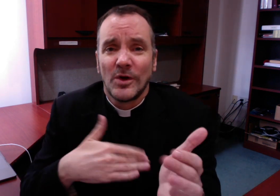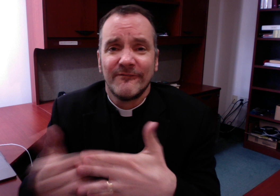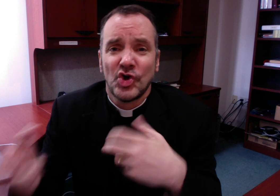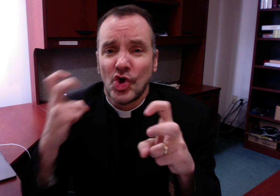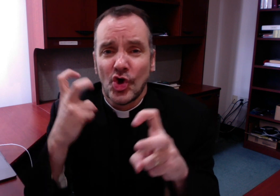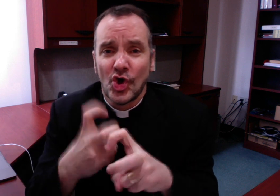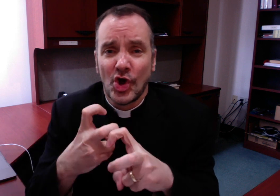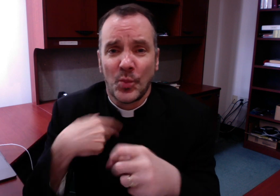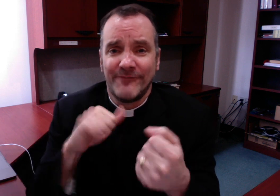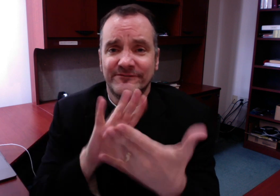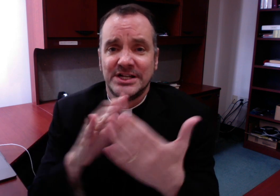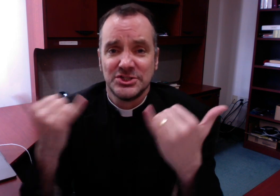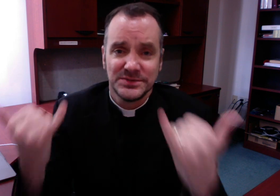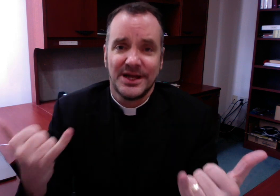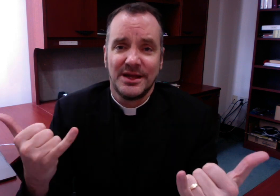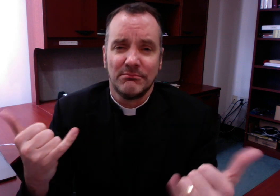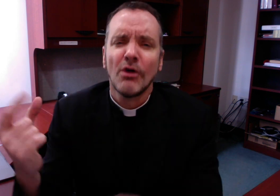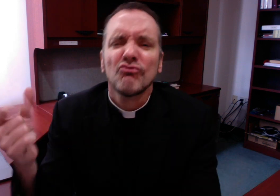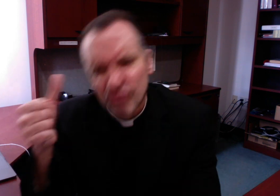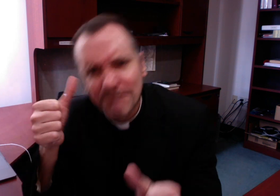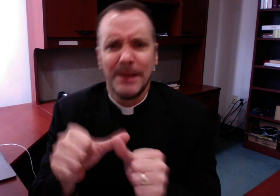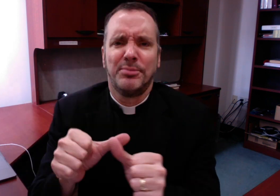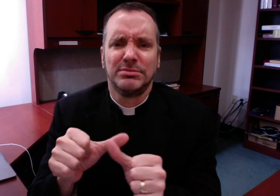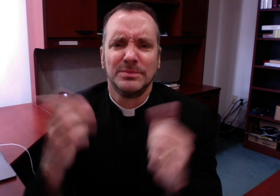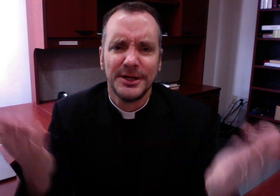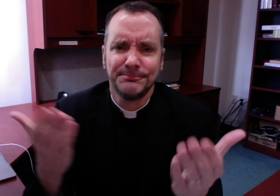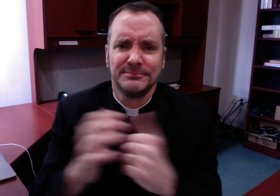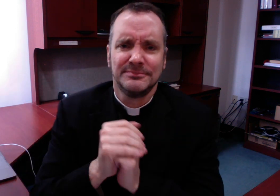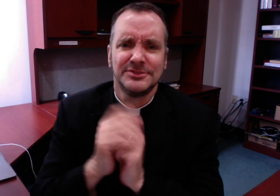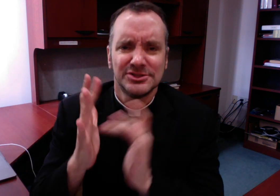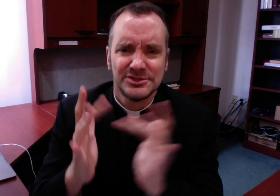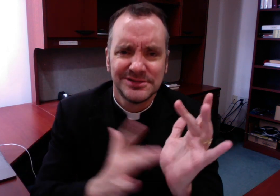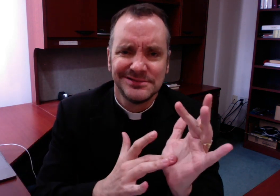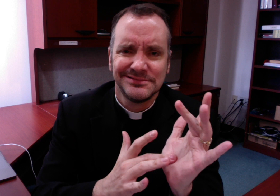Whatever hard things we face today, we must always remember that Jesus gives us